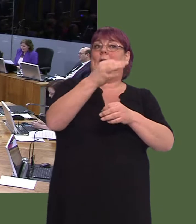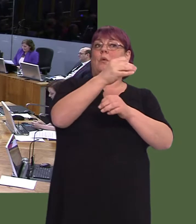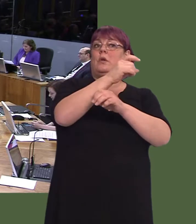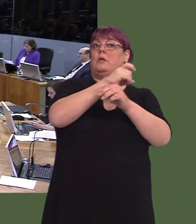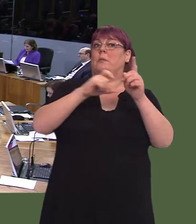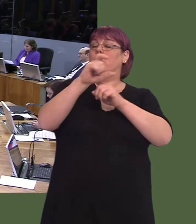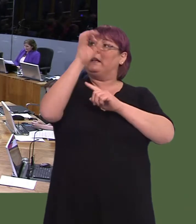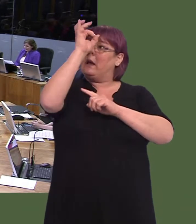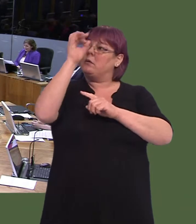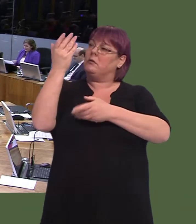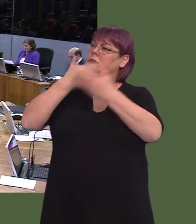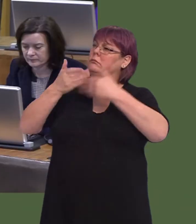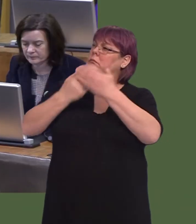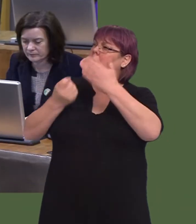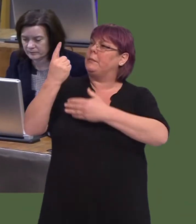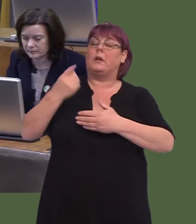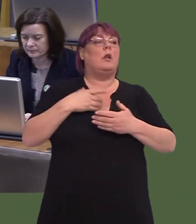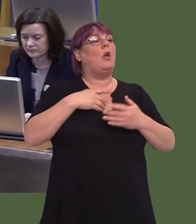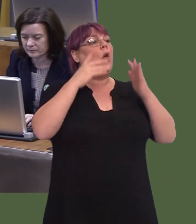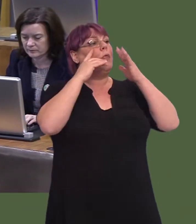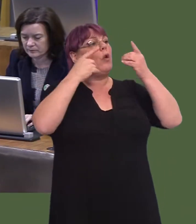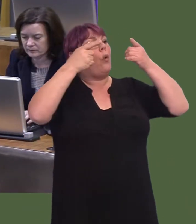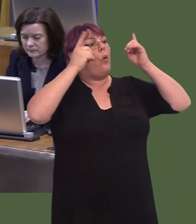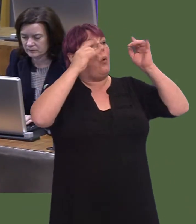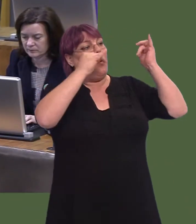I welcome the Auditor General for Wales's most recent assessment that progress has been